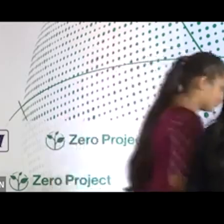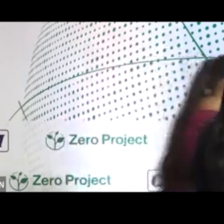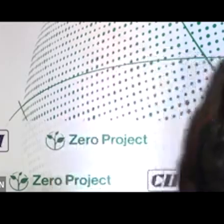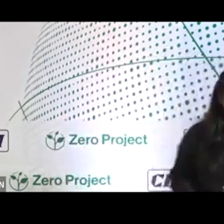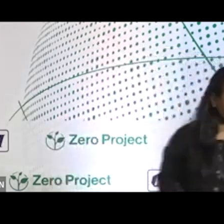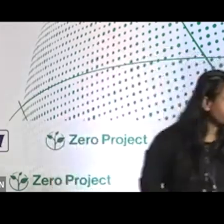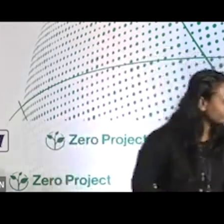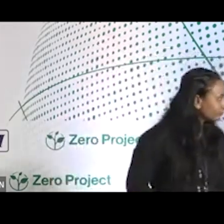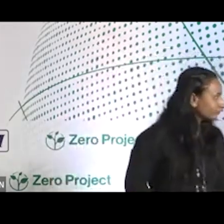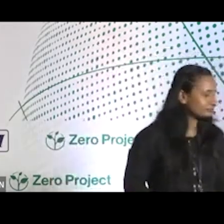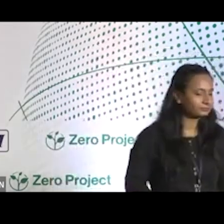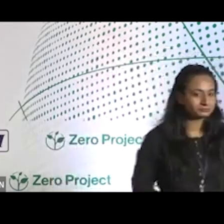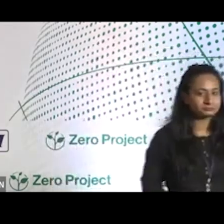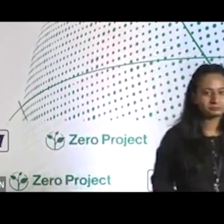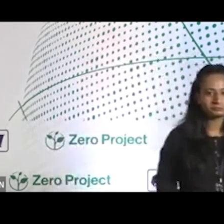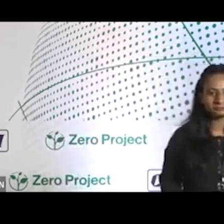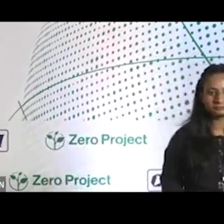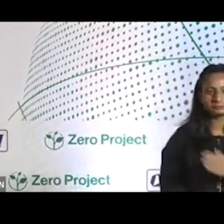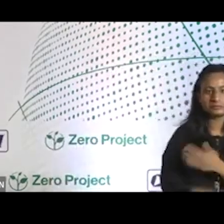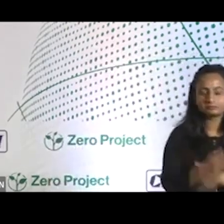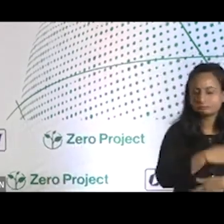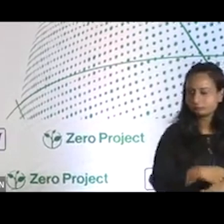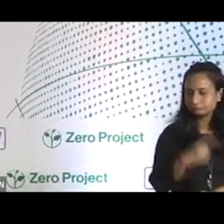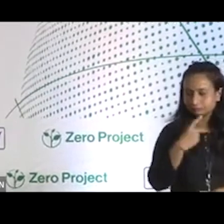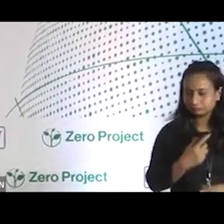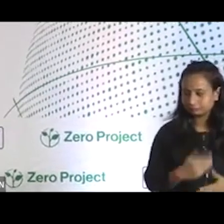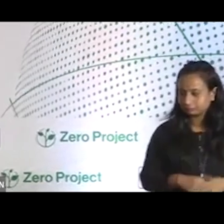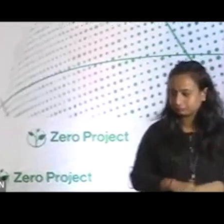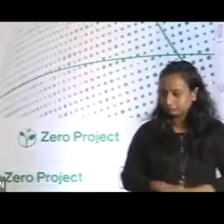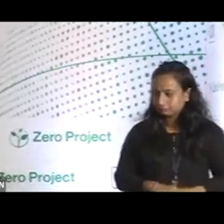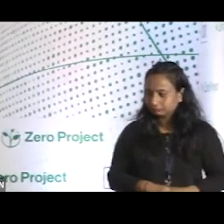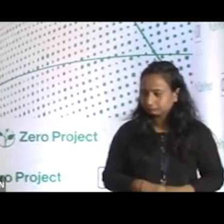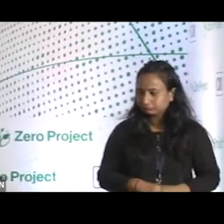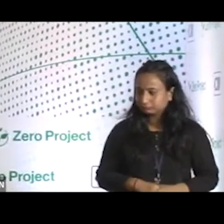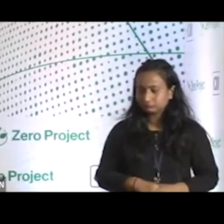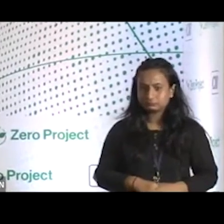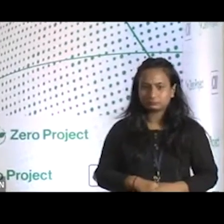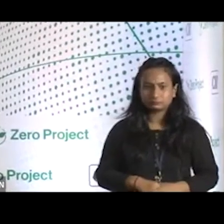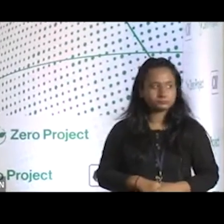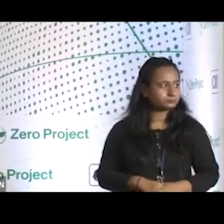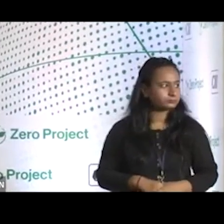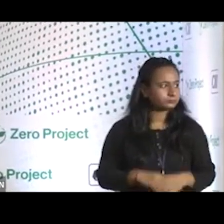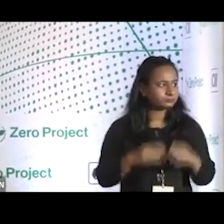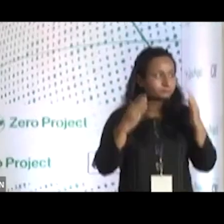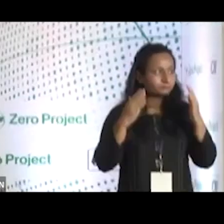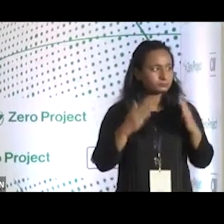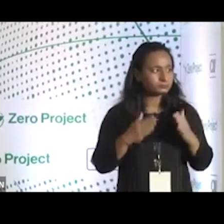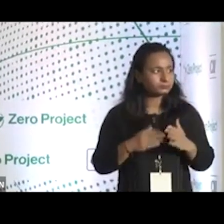looks at disability not in isolation, but you know, in very much with the universal health lens.